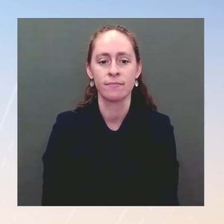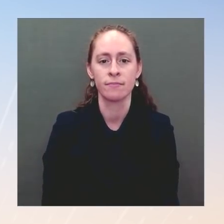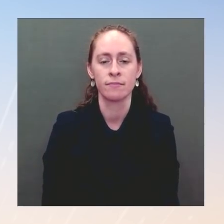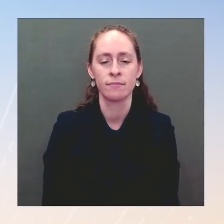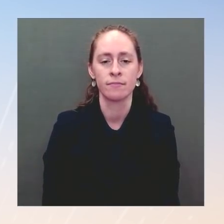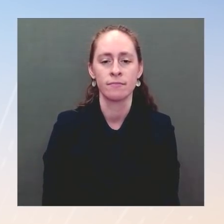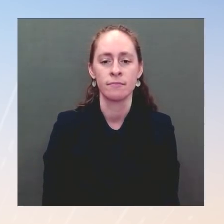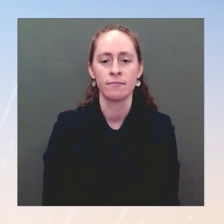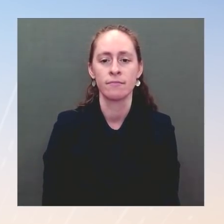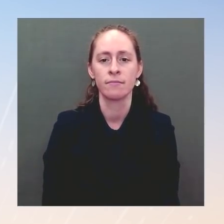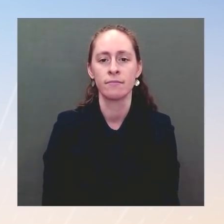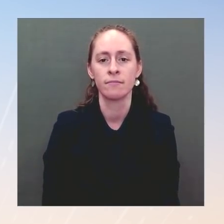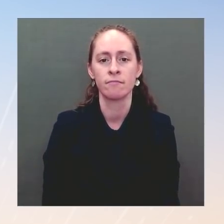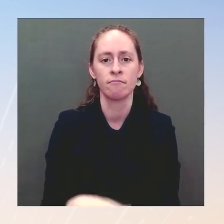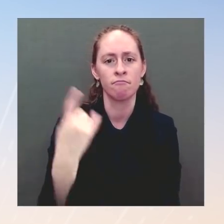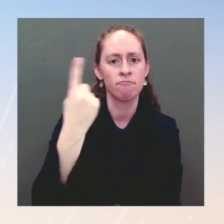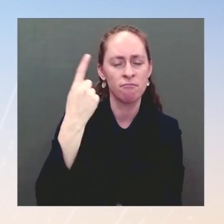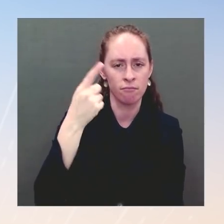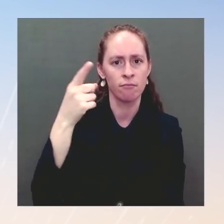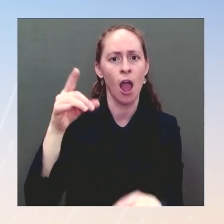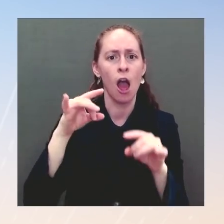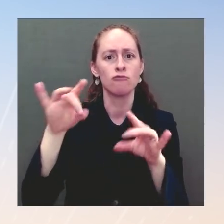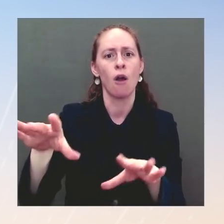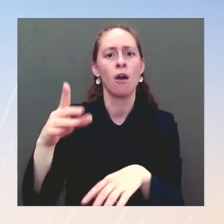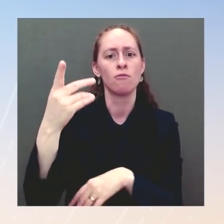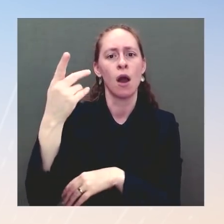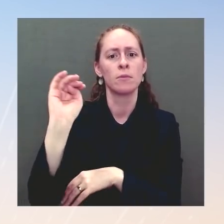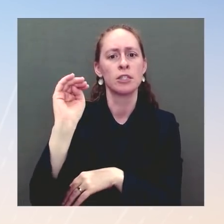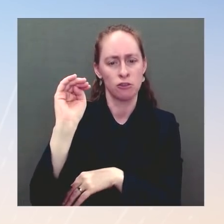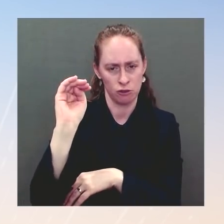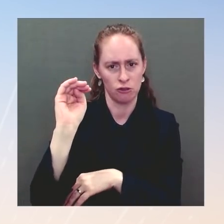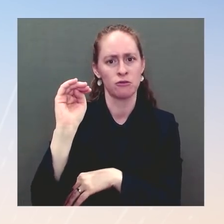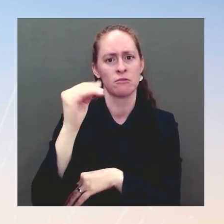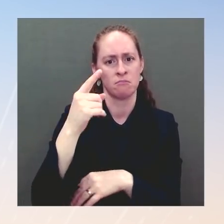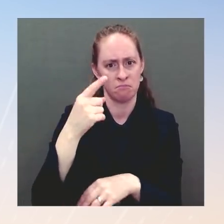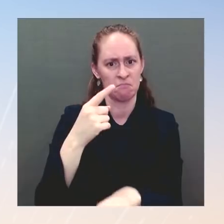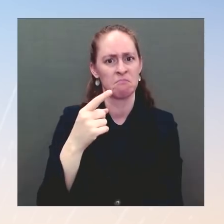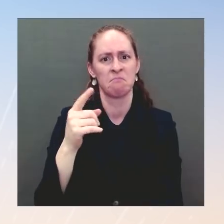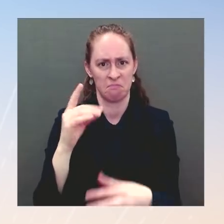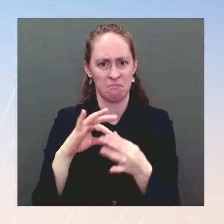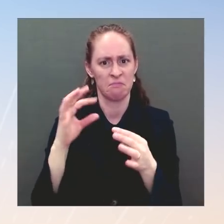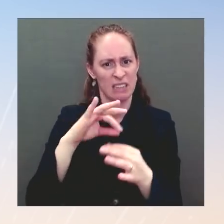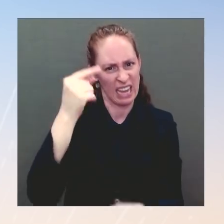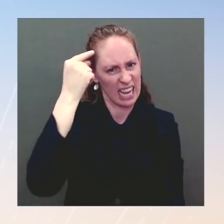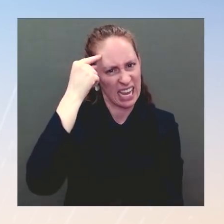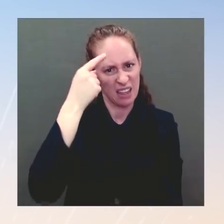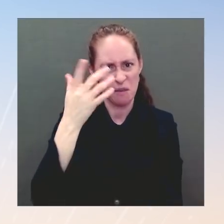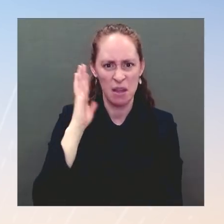Ms. Psaki: I'm not going to give an additional timeline to it. We've been saying it could happen at any time. And they are in attack position for some time now,